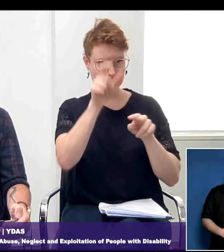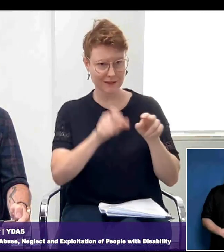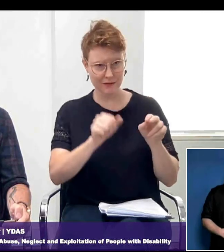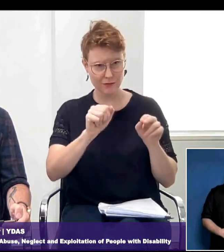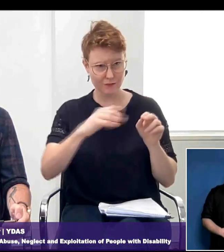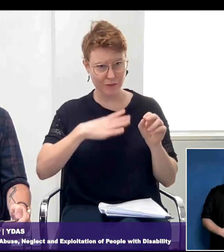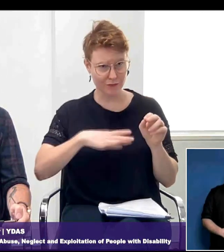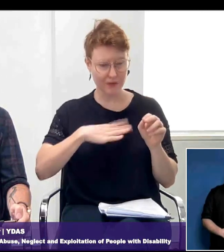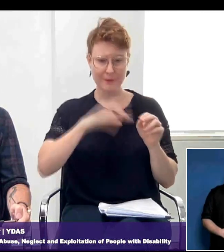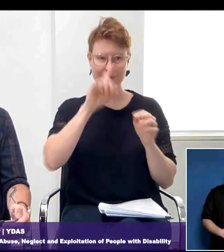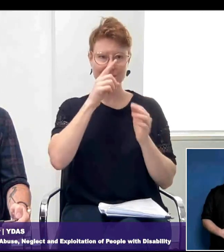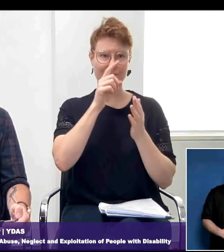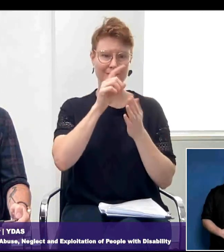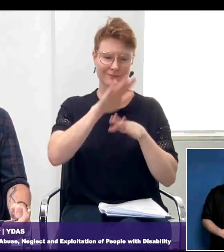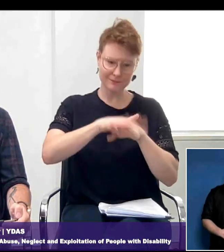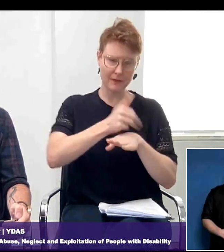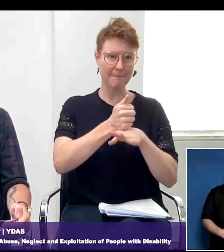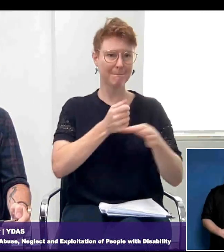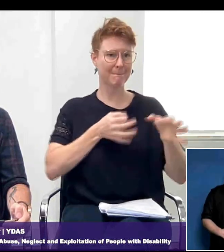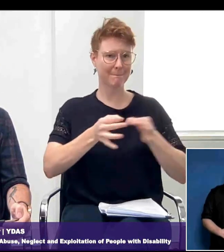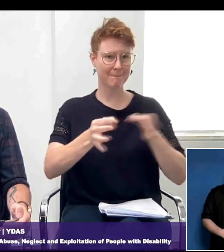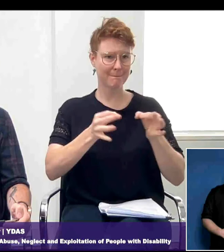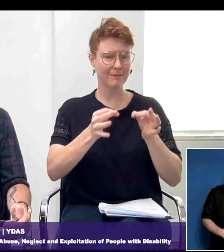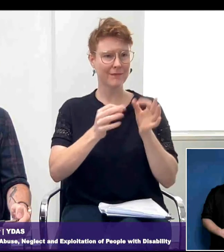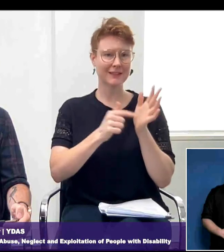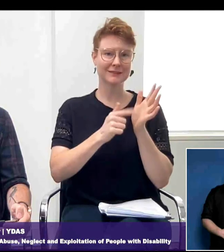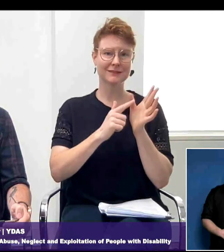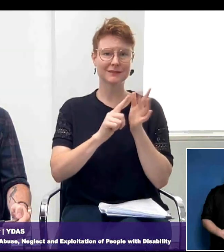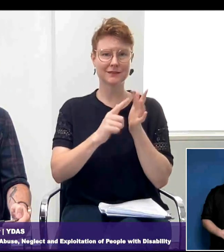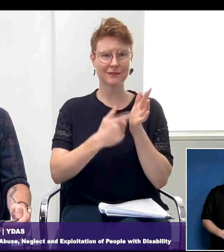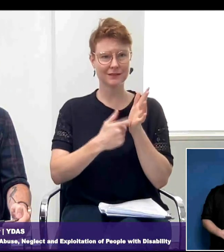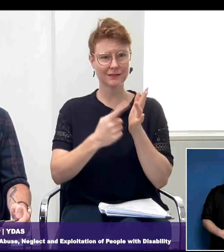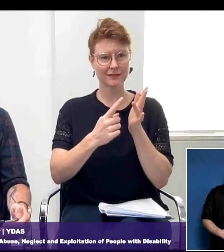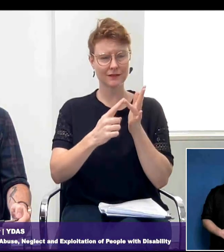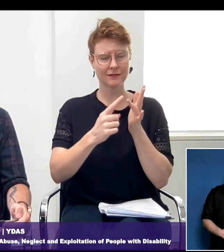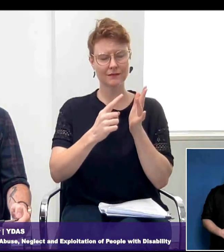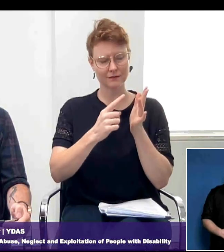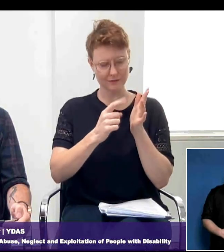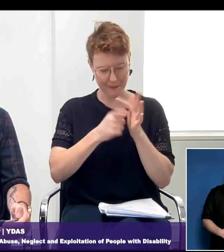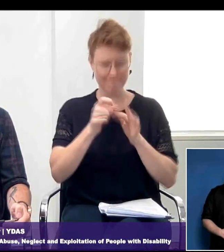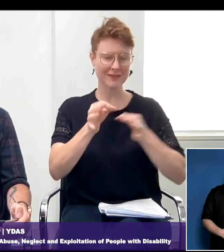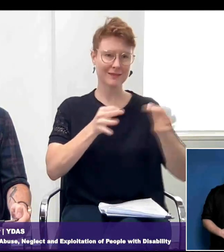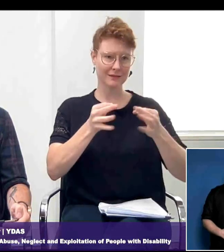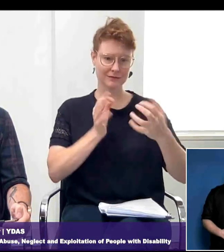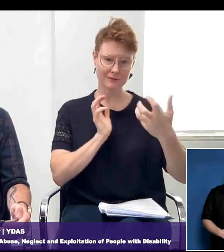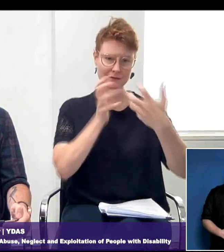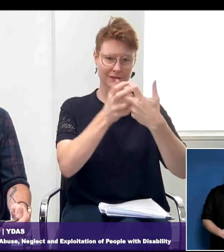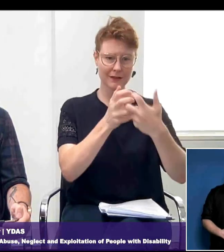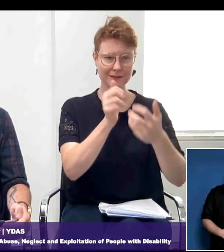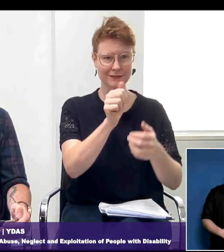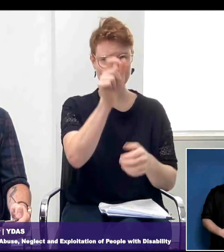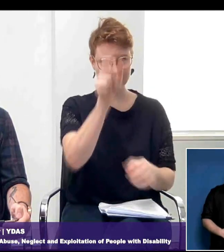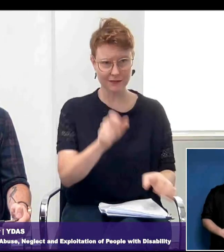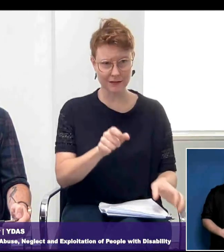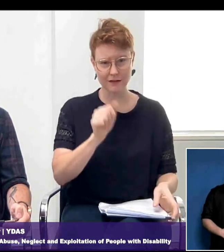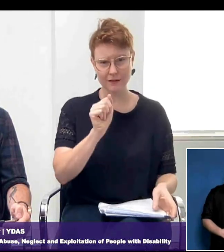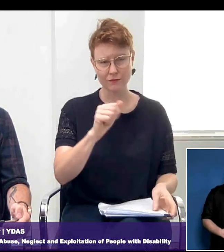They're not properly able to understand their needs or set up a plan to ensure that